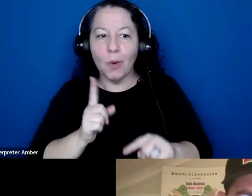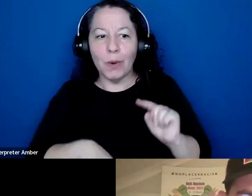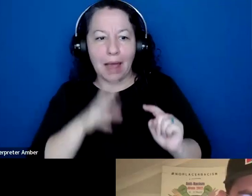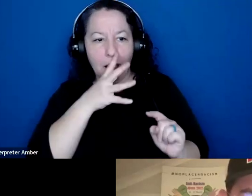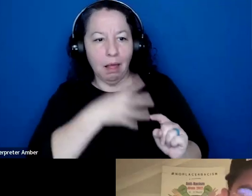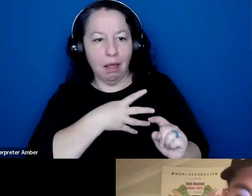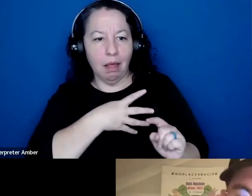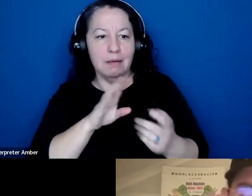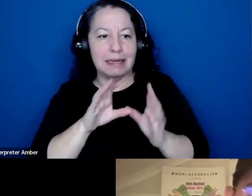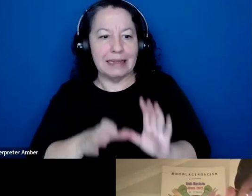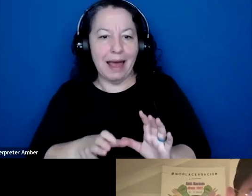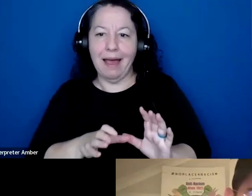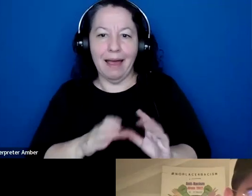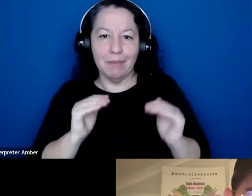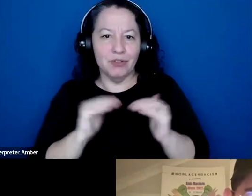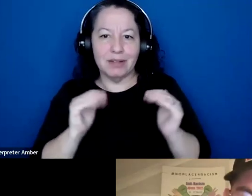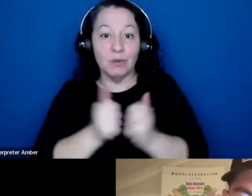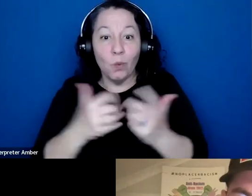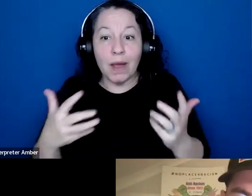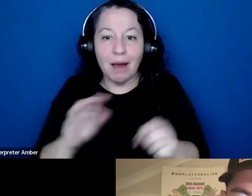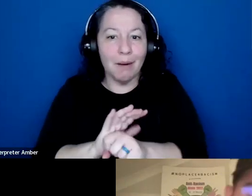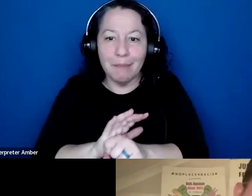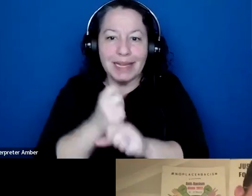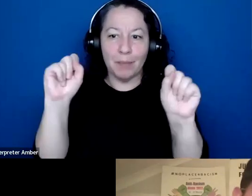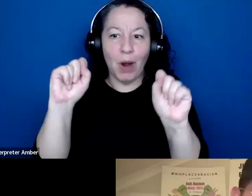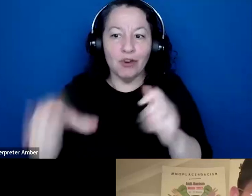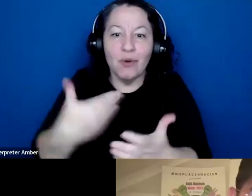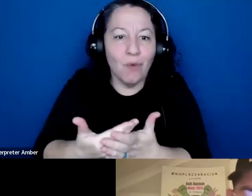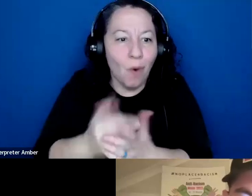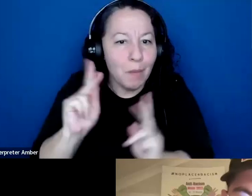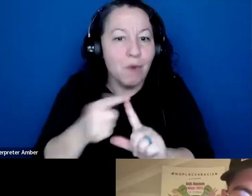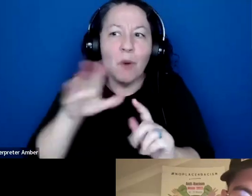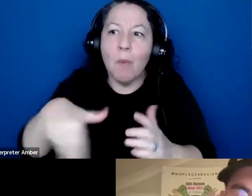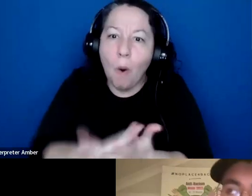without total liberation of all people from all forms of oppression and exploitation.